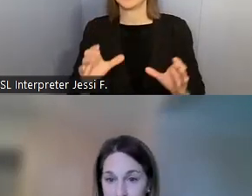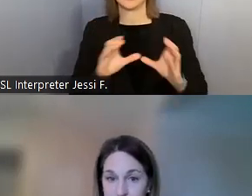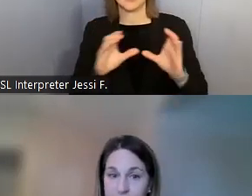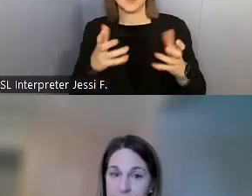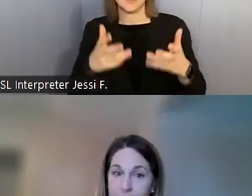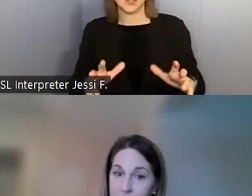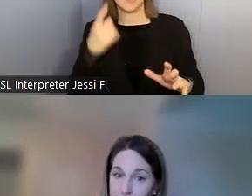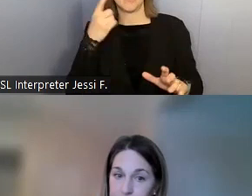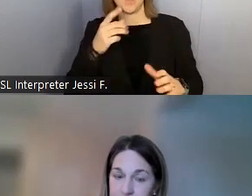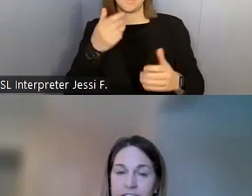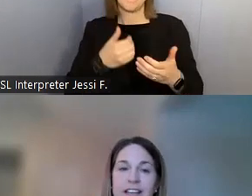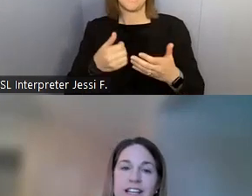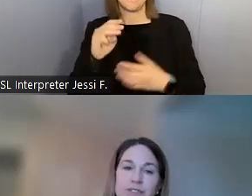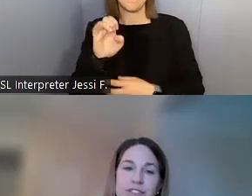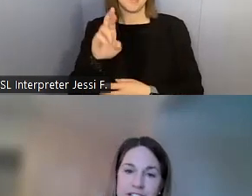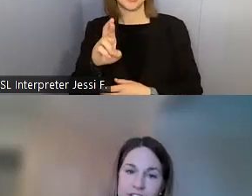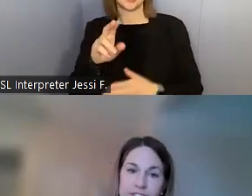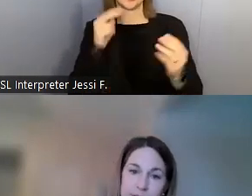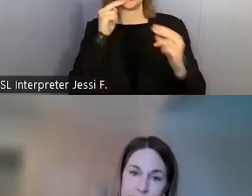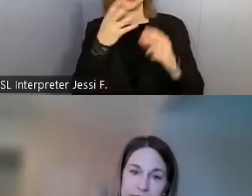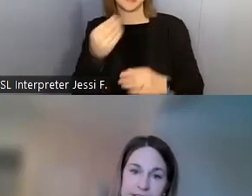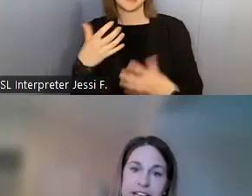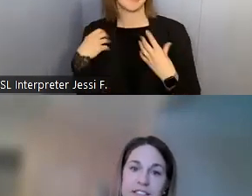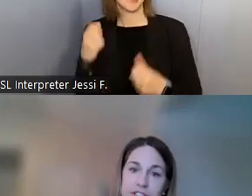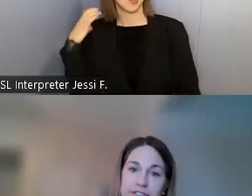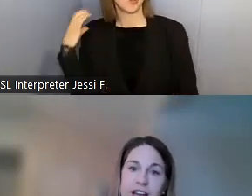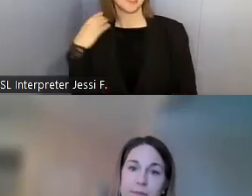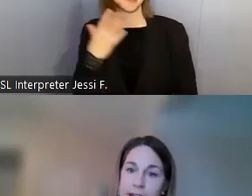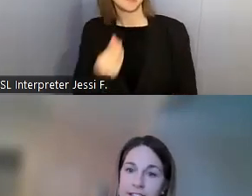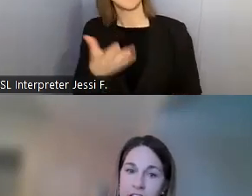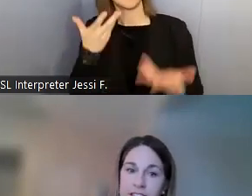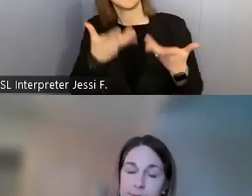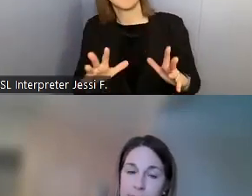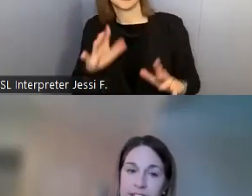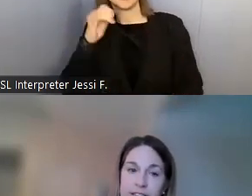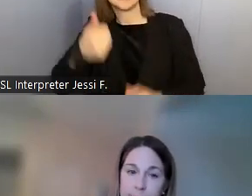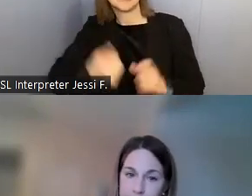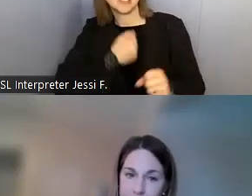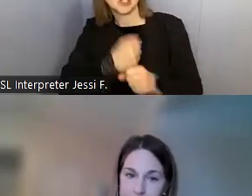nutrition and health coach and has over 10 years of experience as a certified Mad Dog Spinning Spin Power